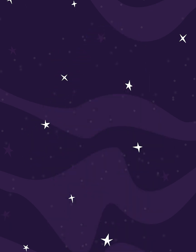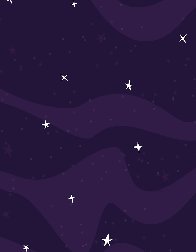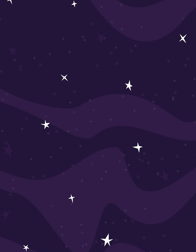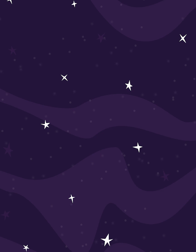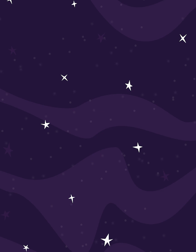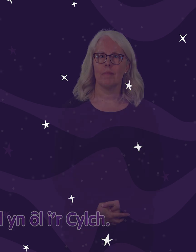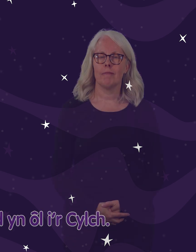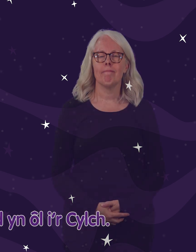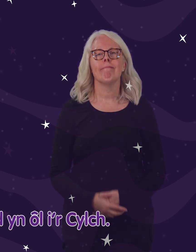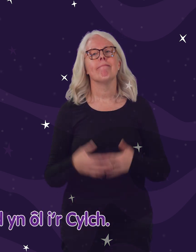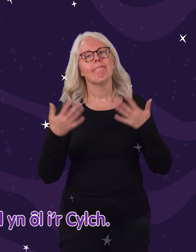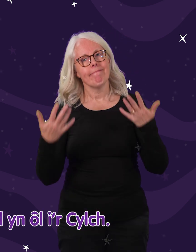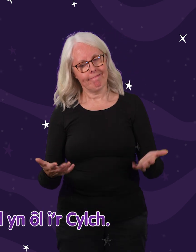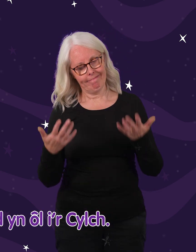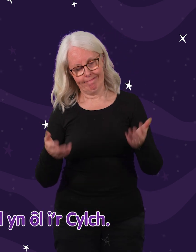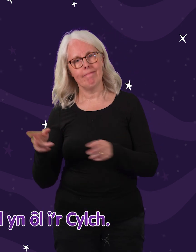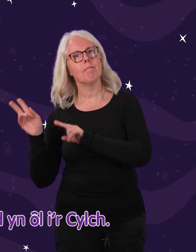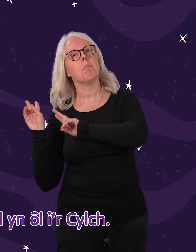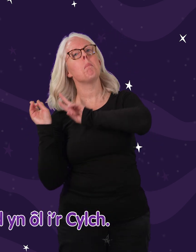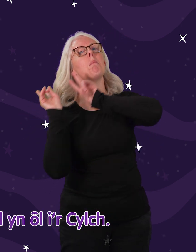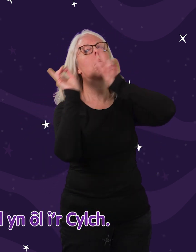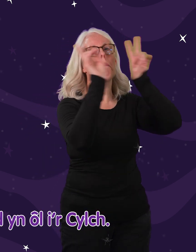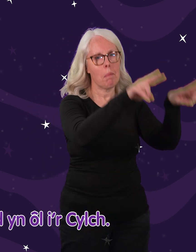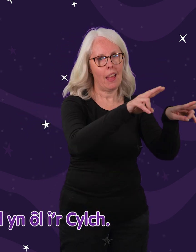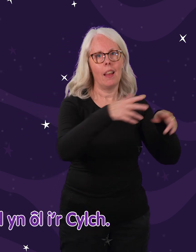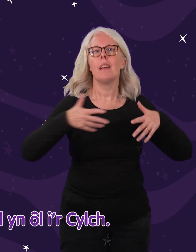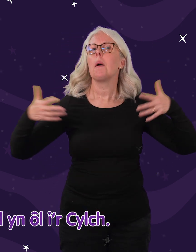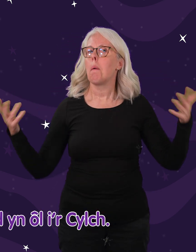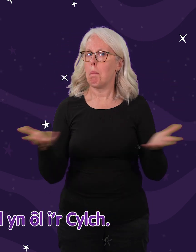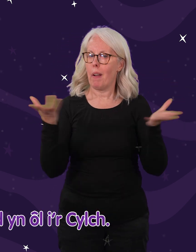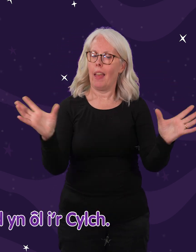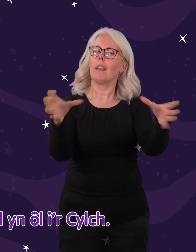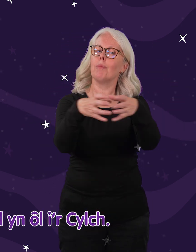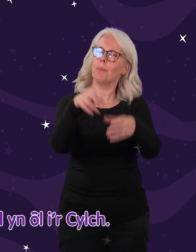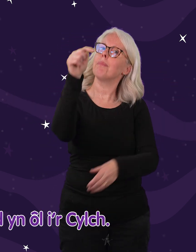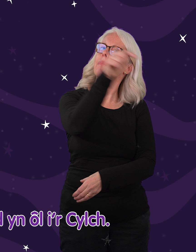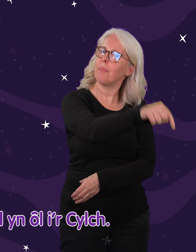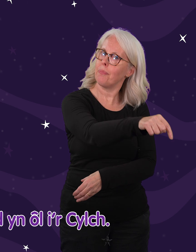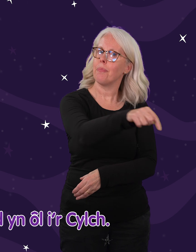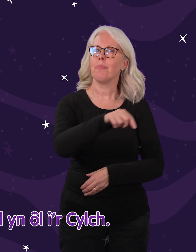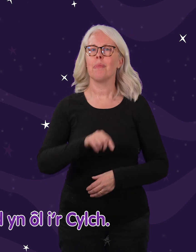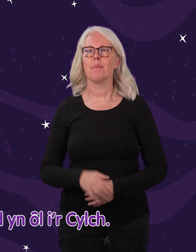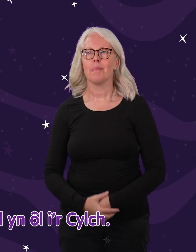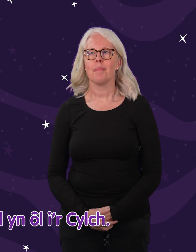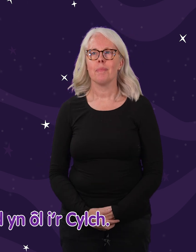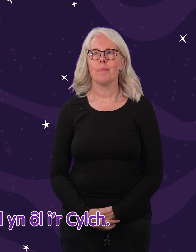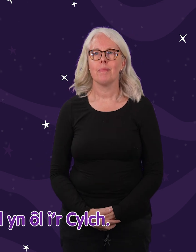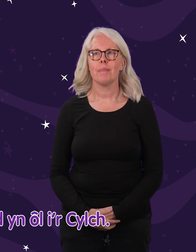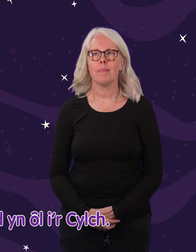It's time to go back to the Cylch Meithrin.